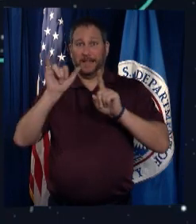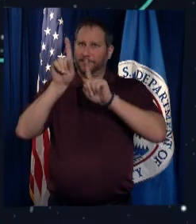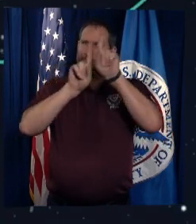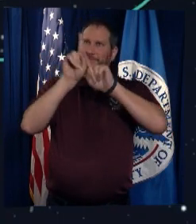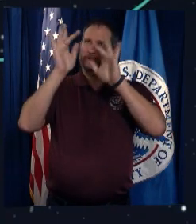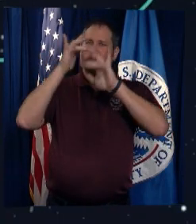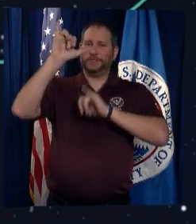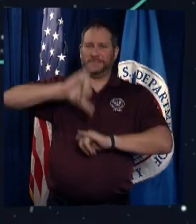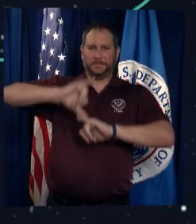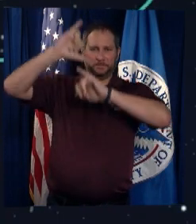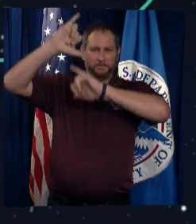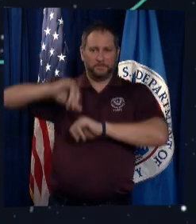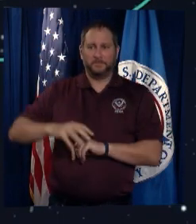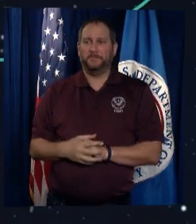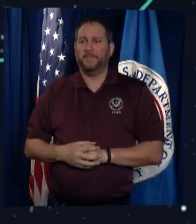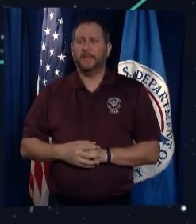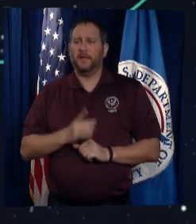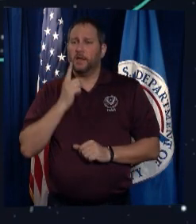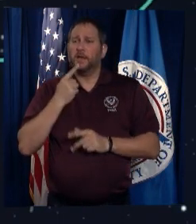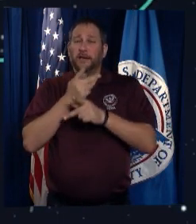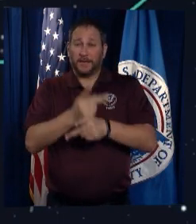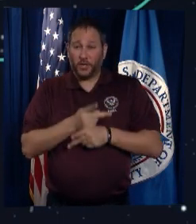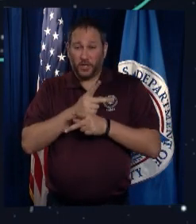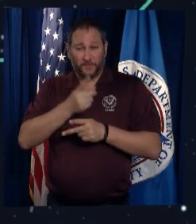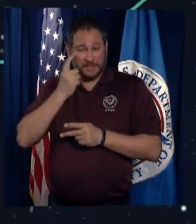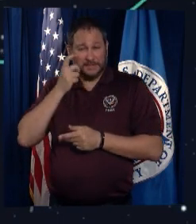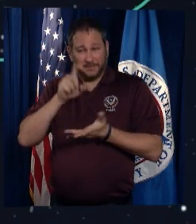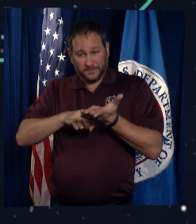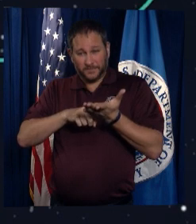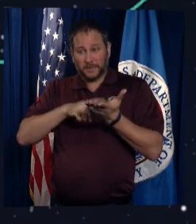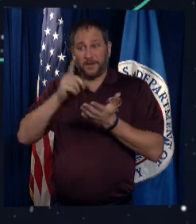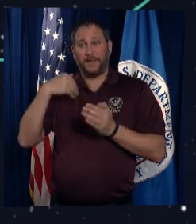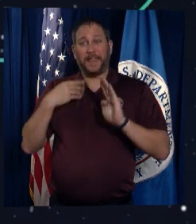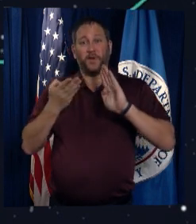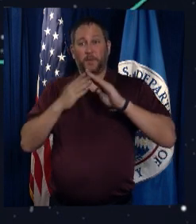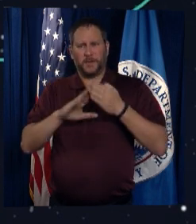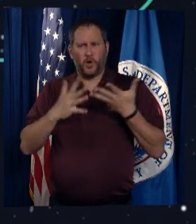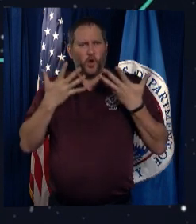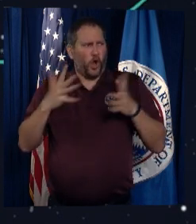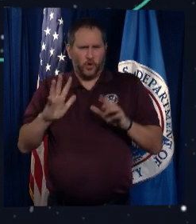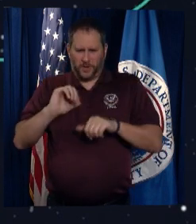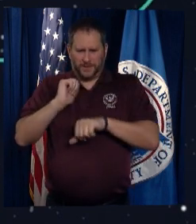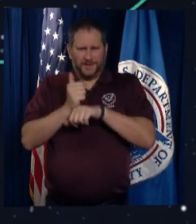constellations. You don't need to impose order. Yet we have trained emergency